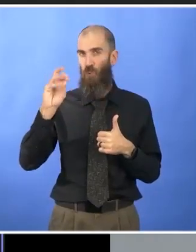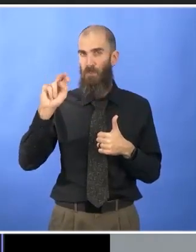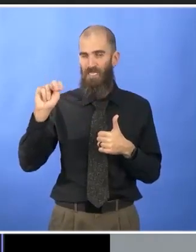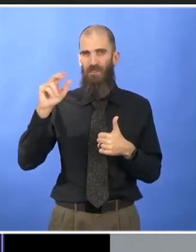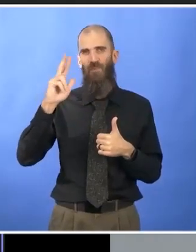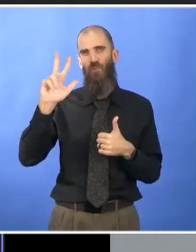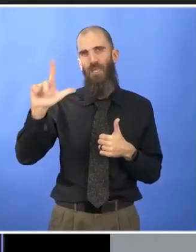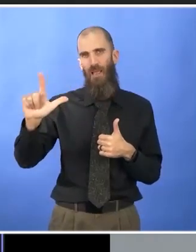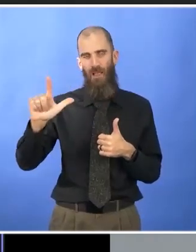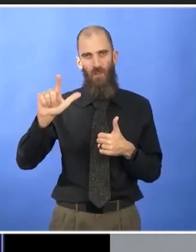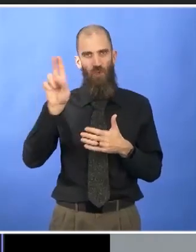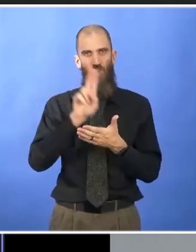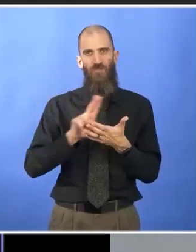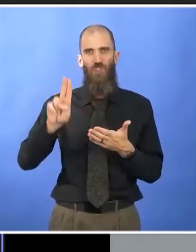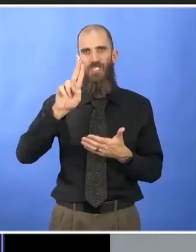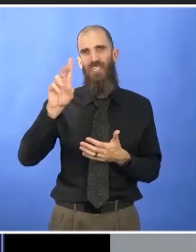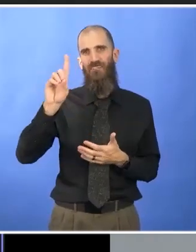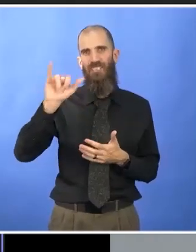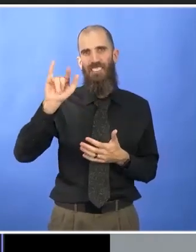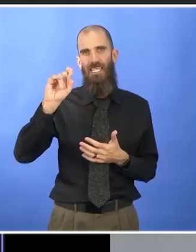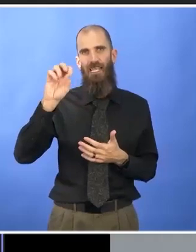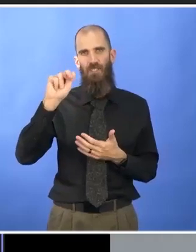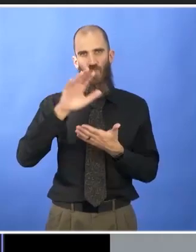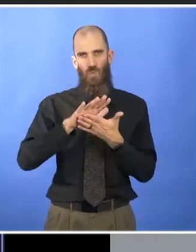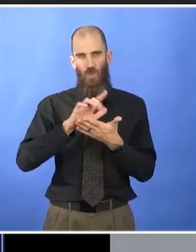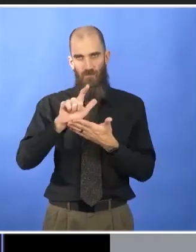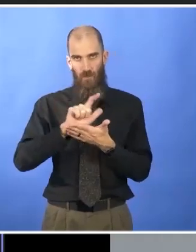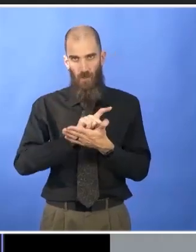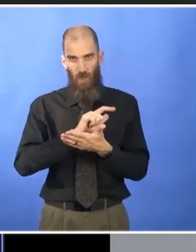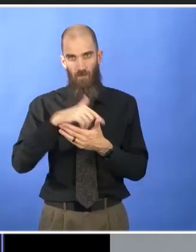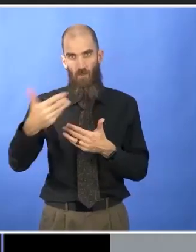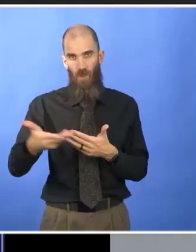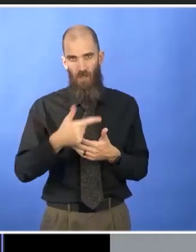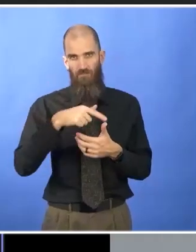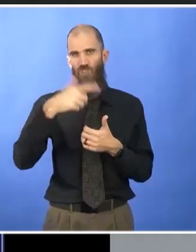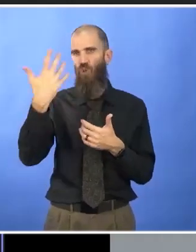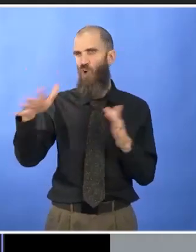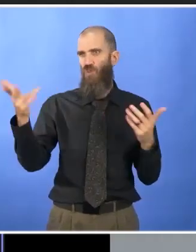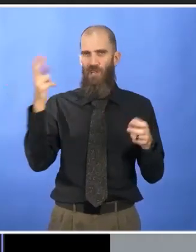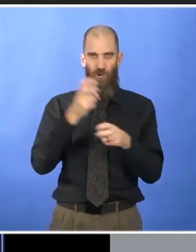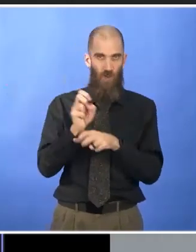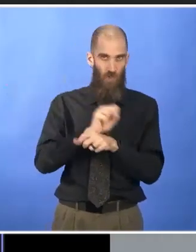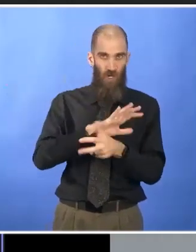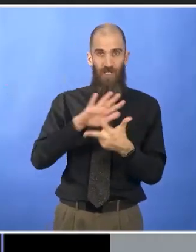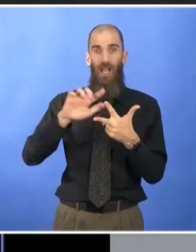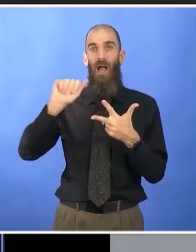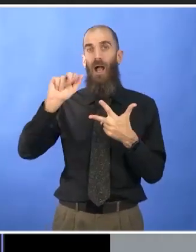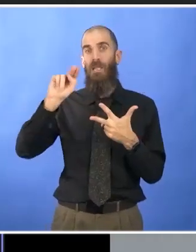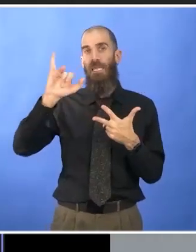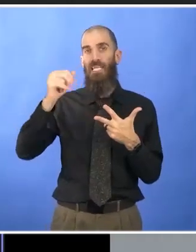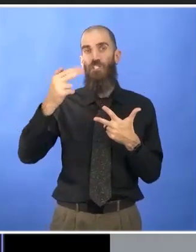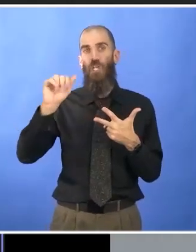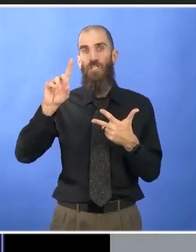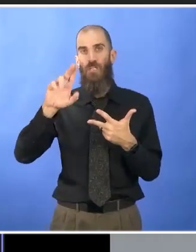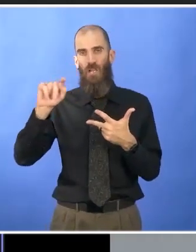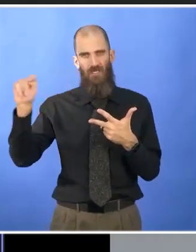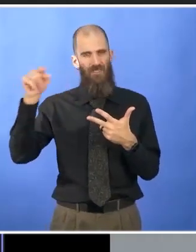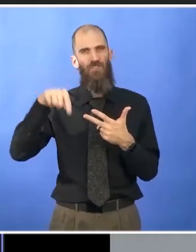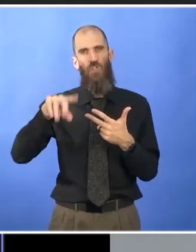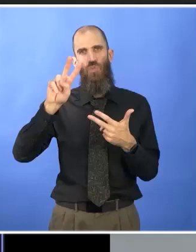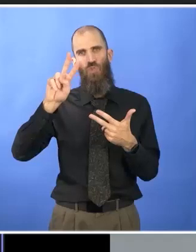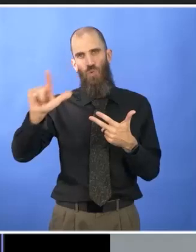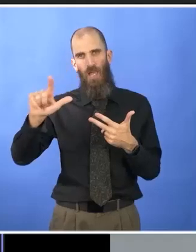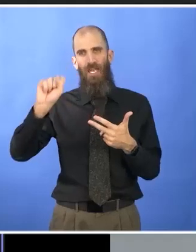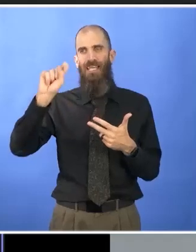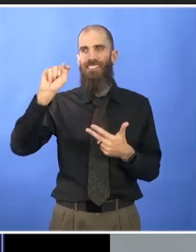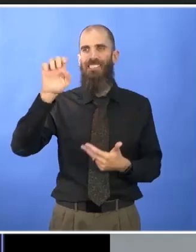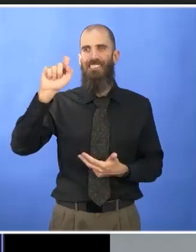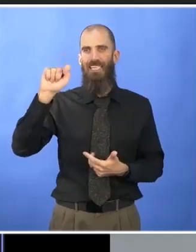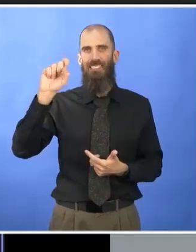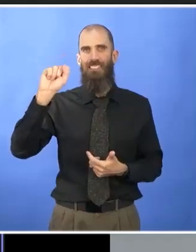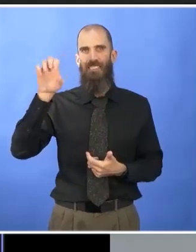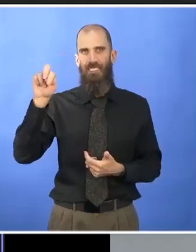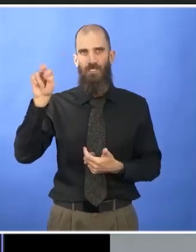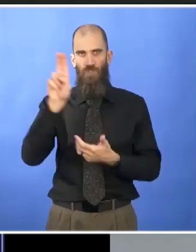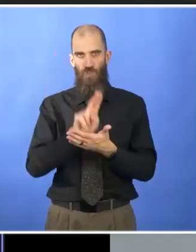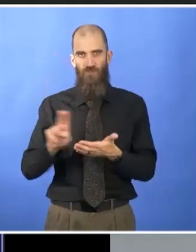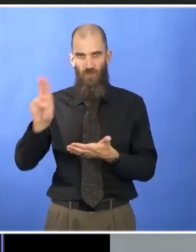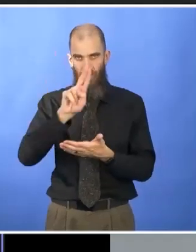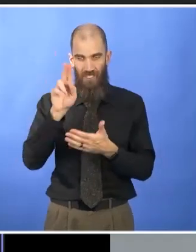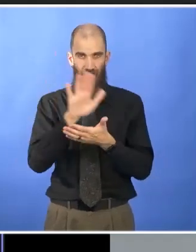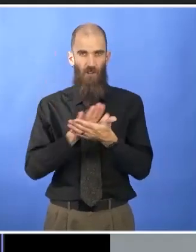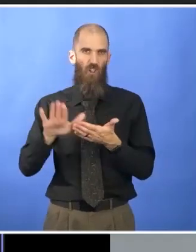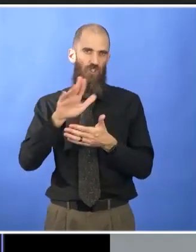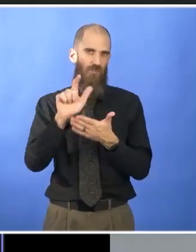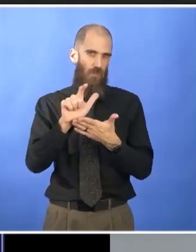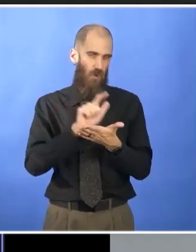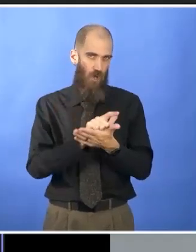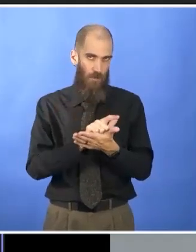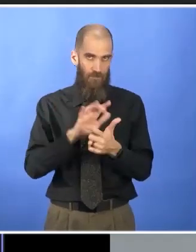SHE IS ALREADY HARD AT WORK.